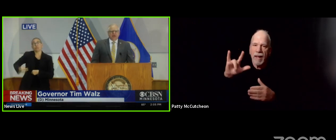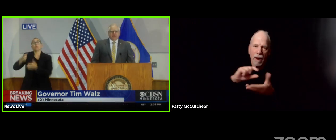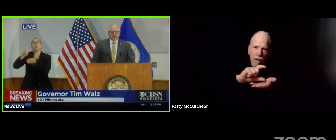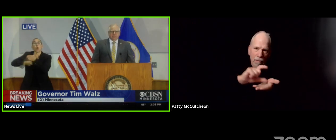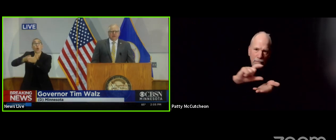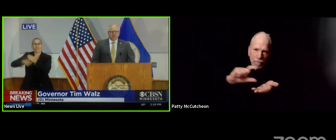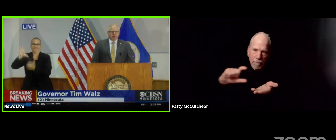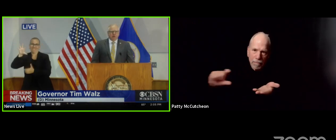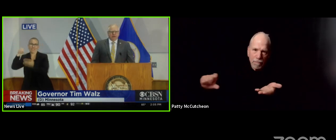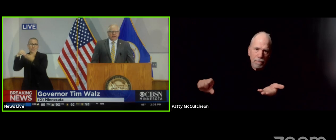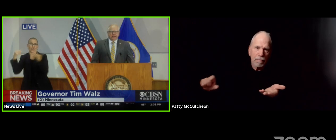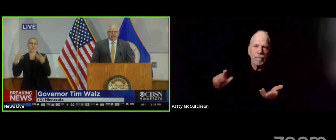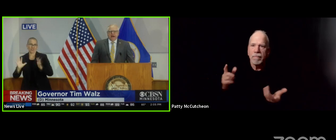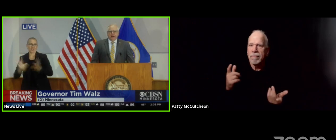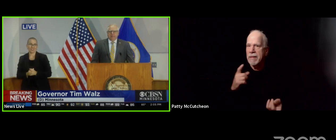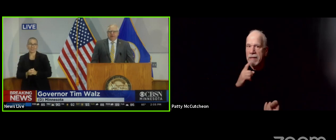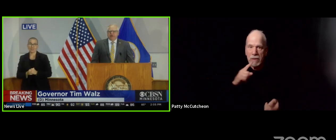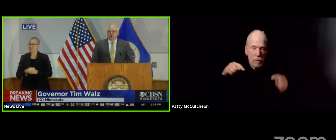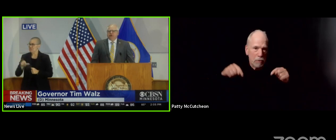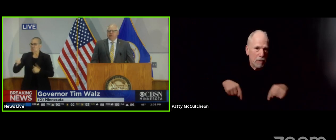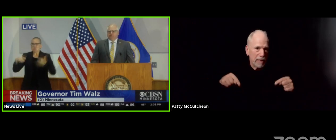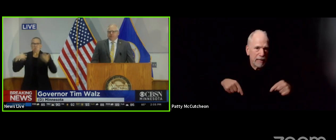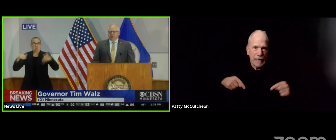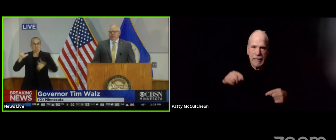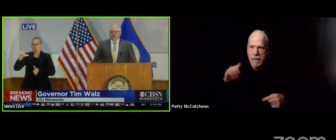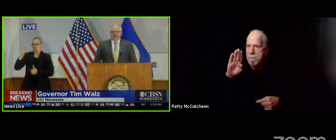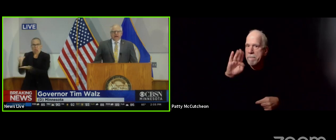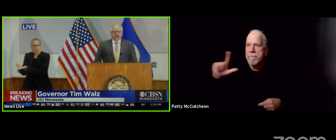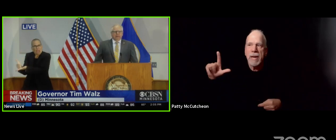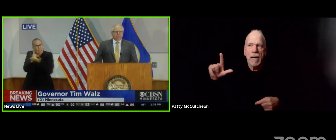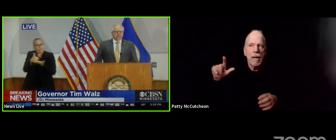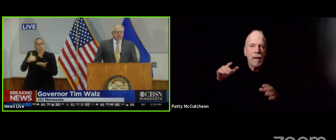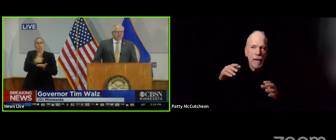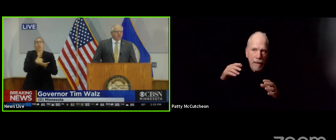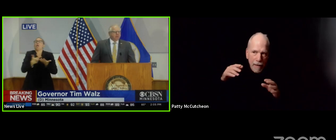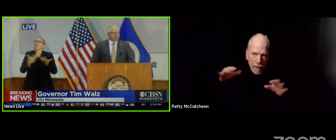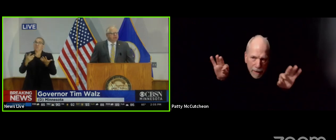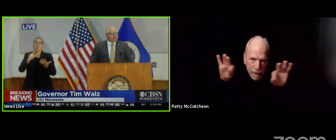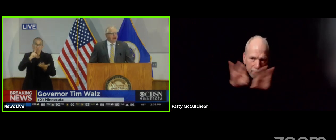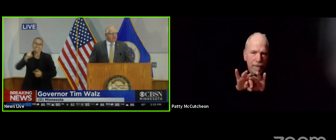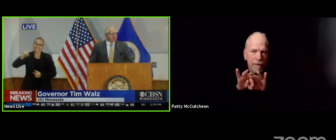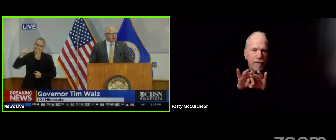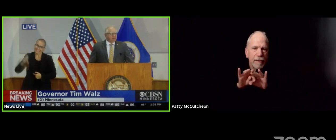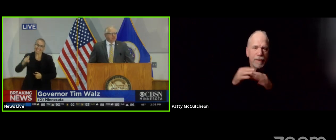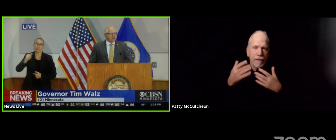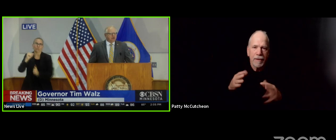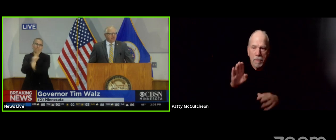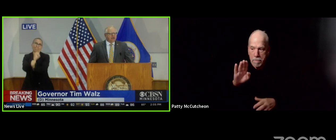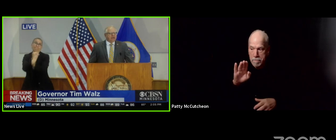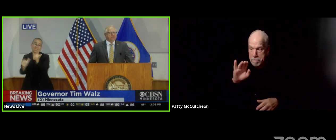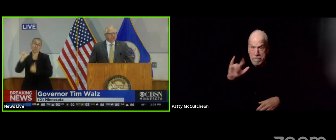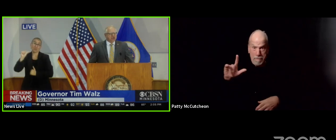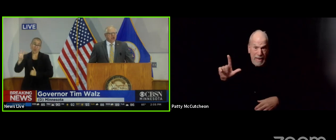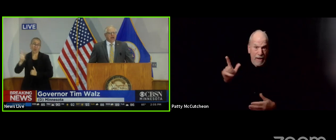INCREDIBLY IMPORTANT NEED, BUT IT ALSO PROVED THE INAFFORDABILITY OF PHARMACEUTICALS IS STILL AND